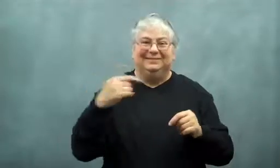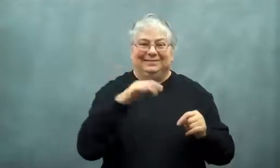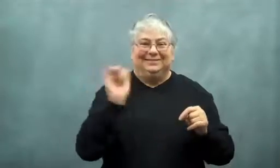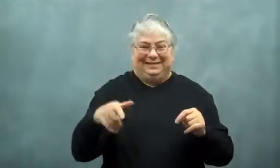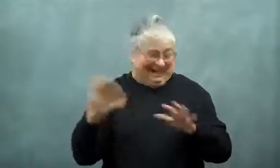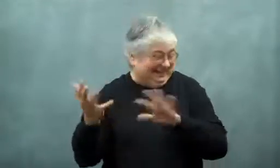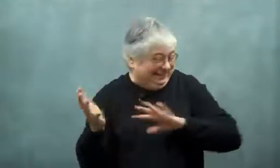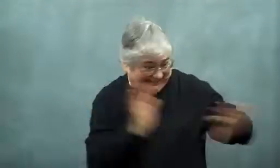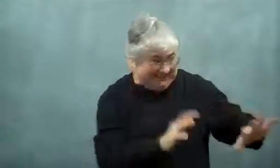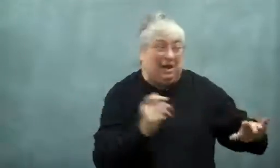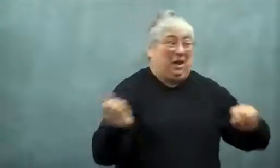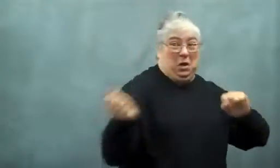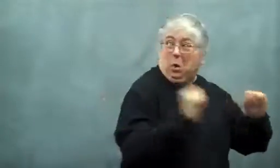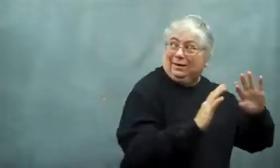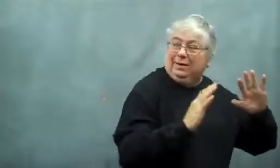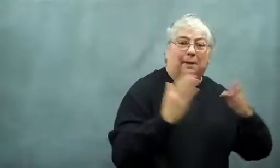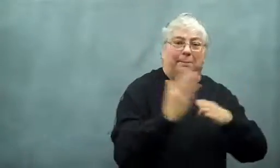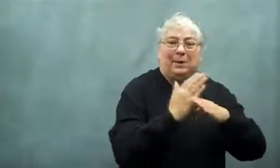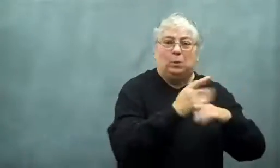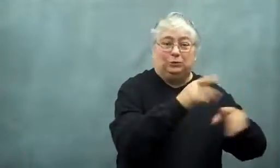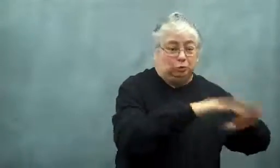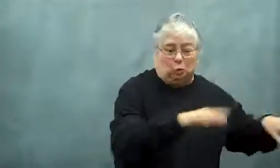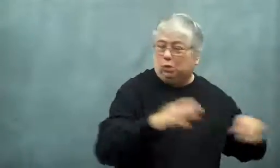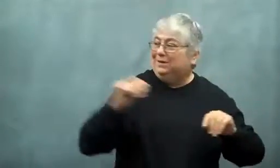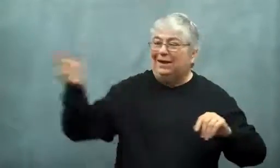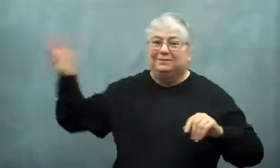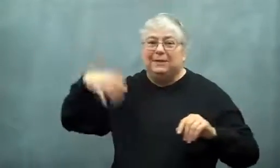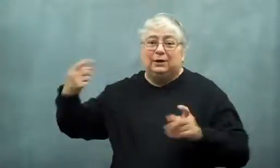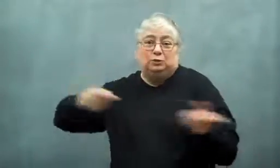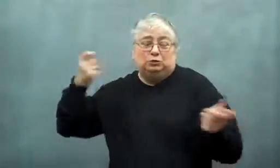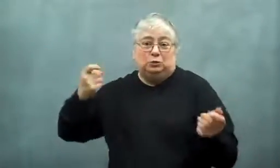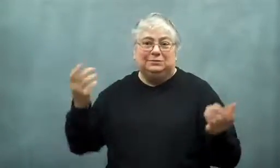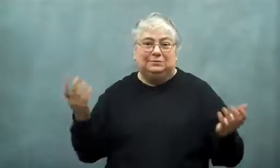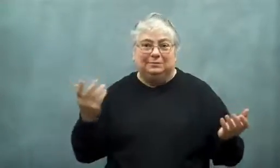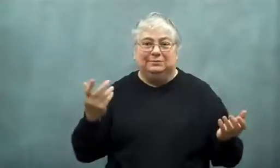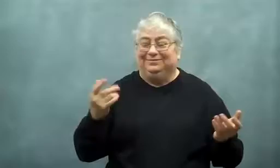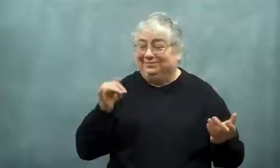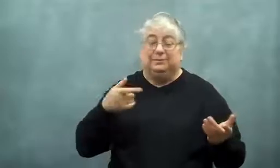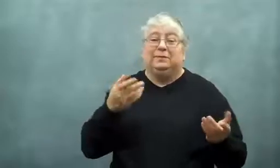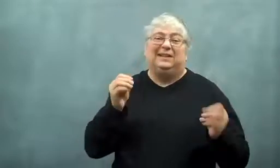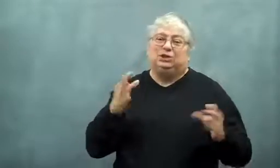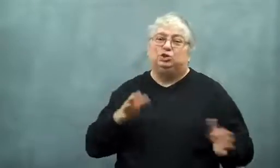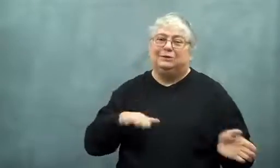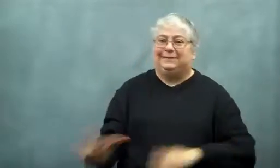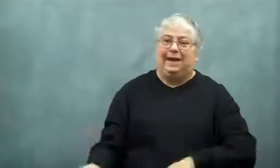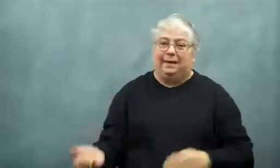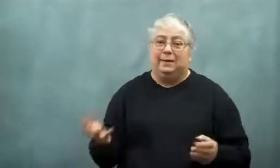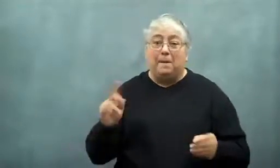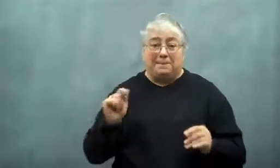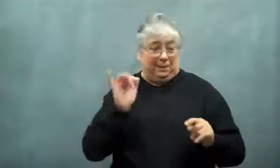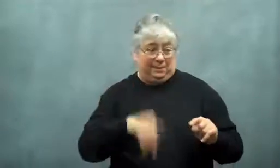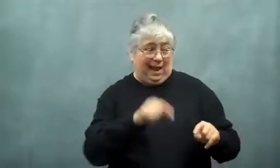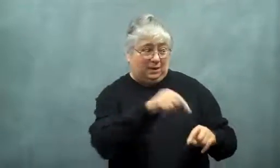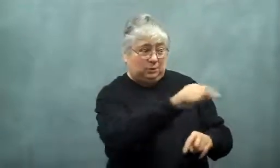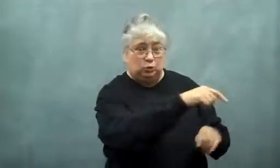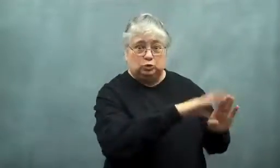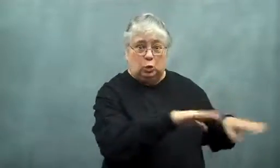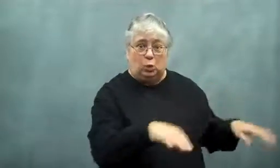She got them in and was between the children and the shooter.